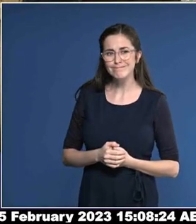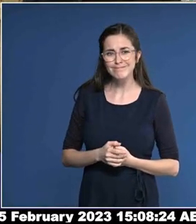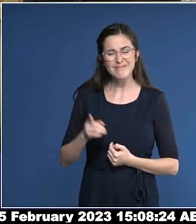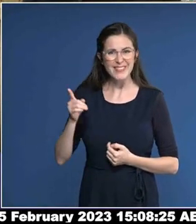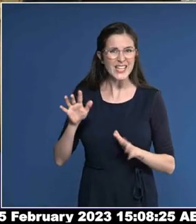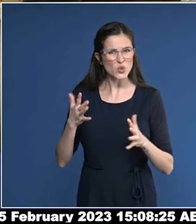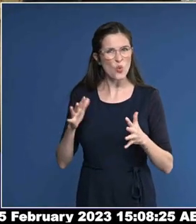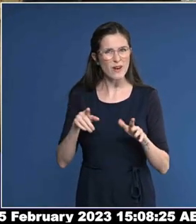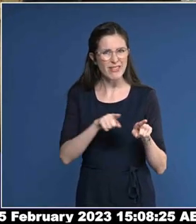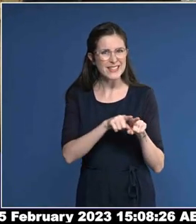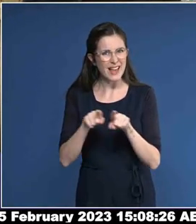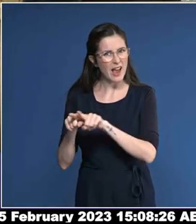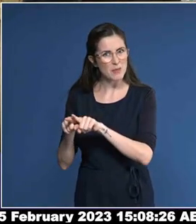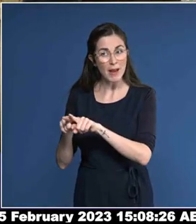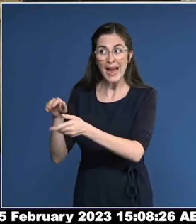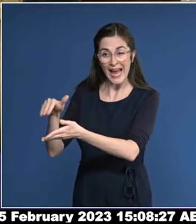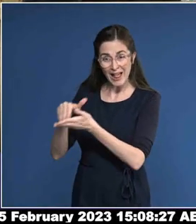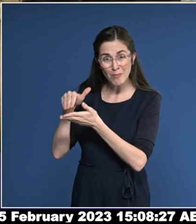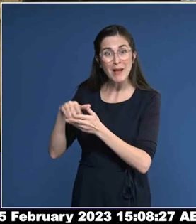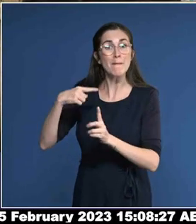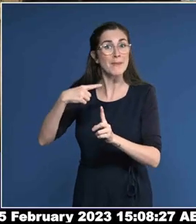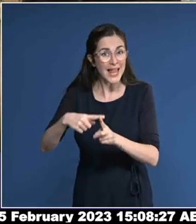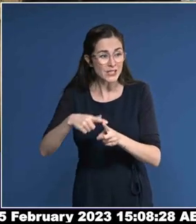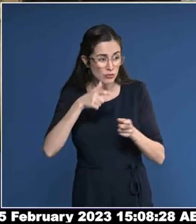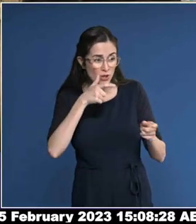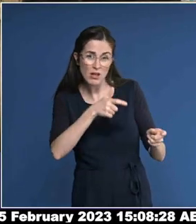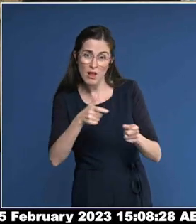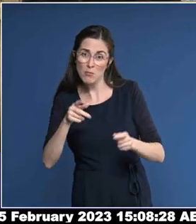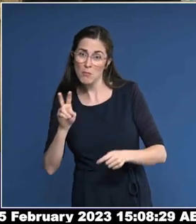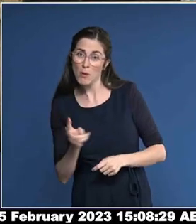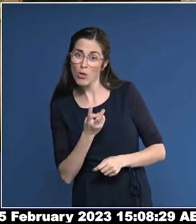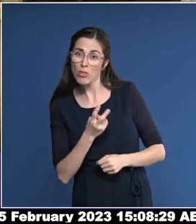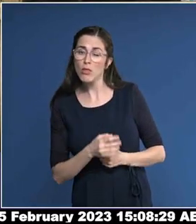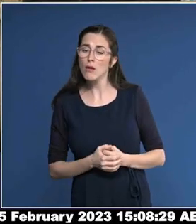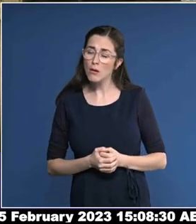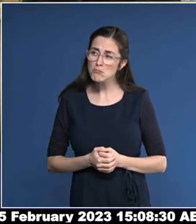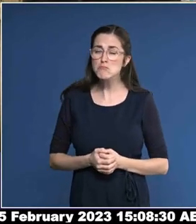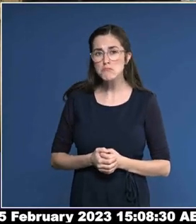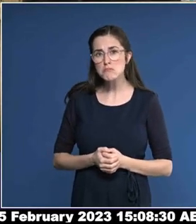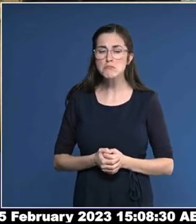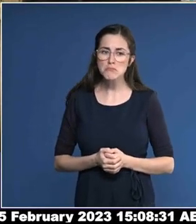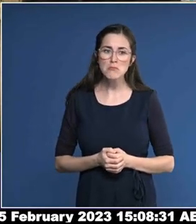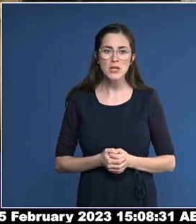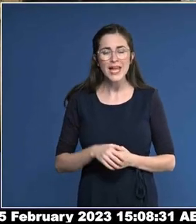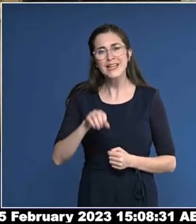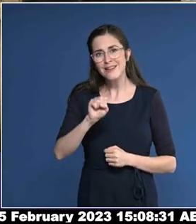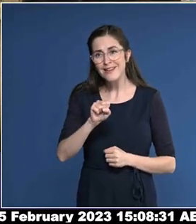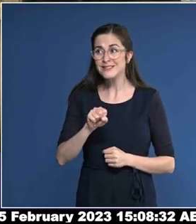They are not. They are not, but I think - but I think - like, in terms of, you know, communities of practice, you know, best practice materials and things like that,